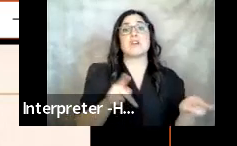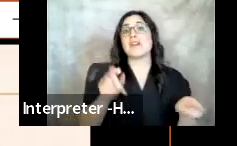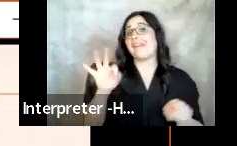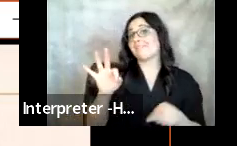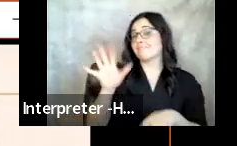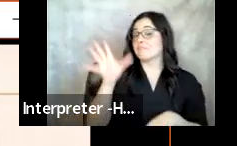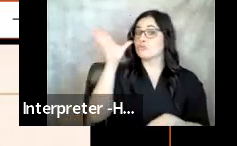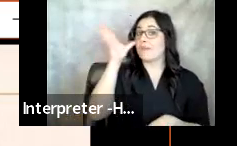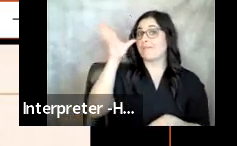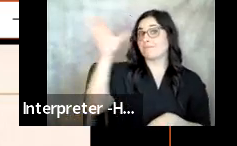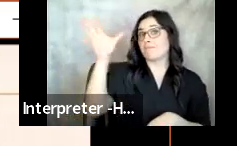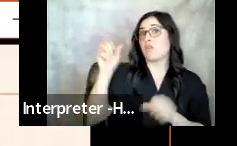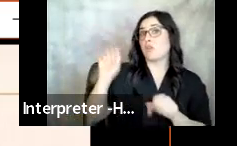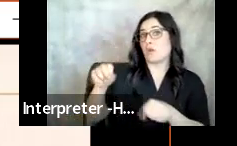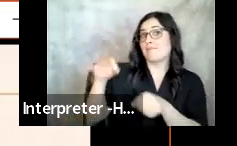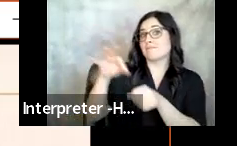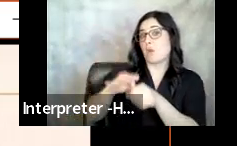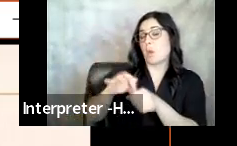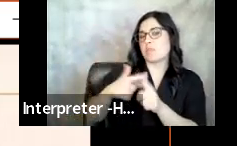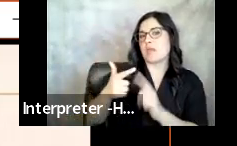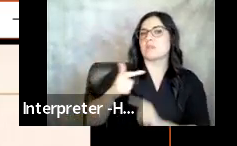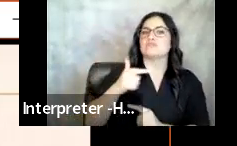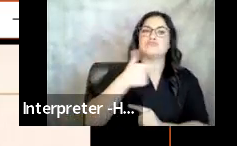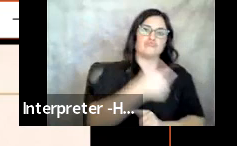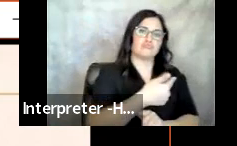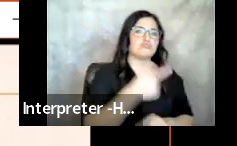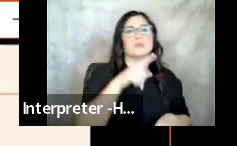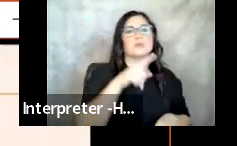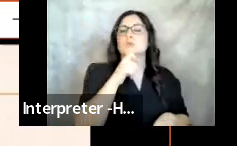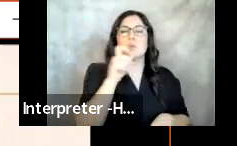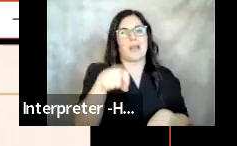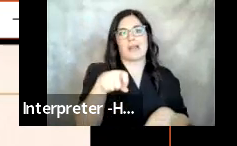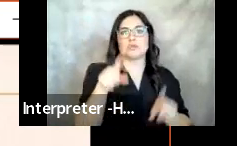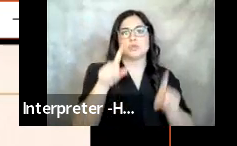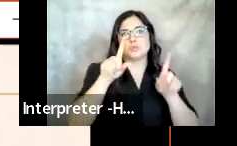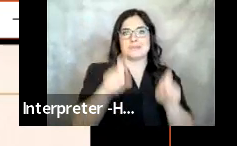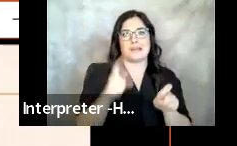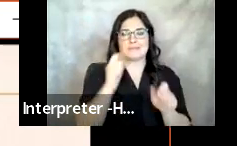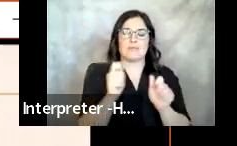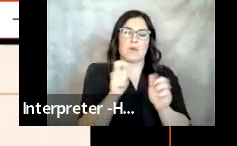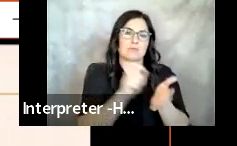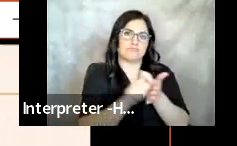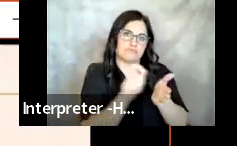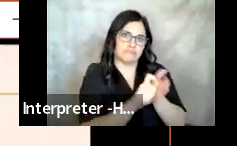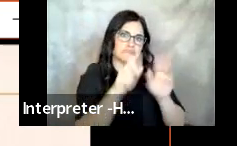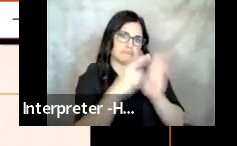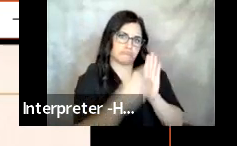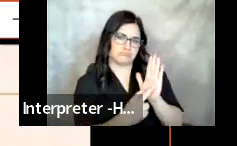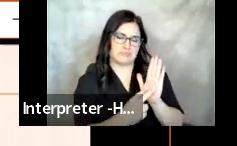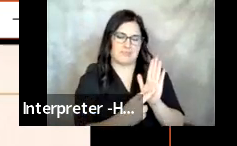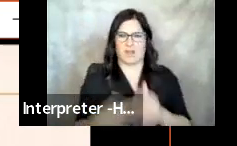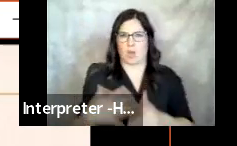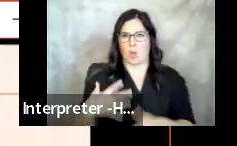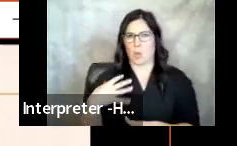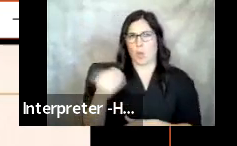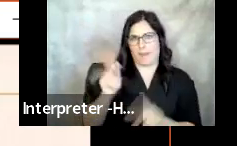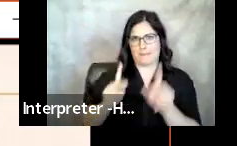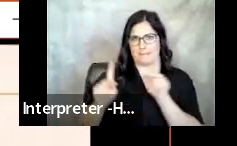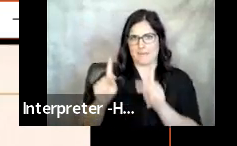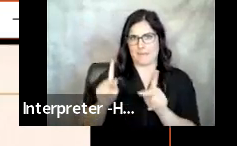You can vote or rather you don't have to take the literacy test. So that means that white people are kind of. Excluded from the literacy test while all.